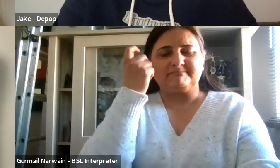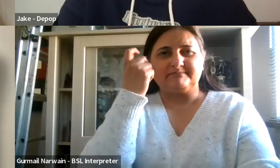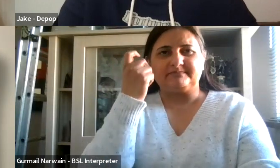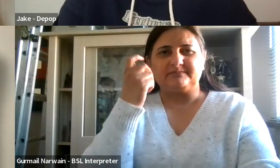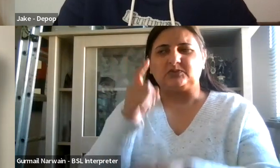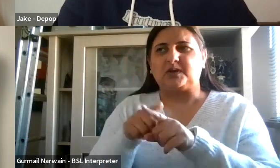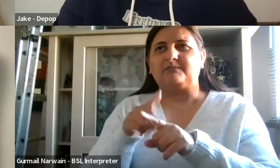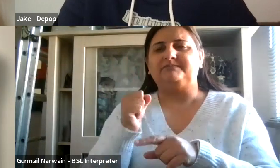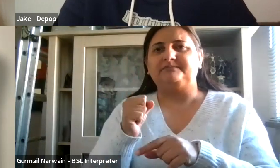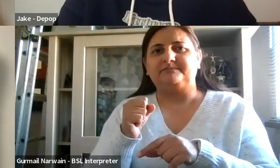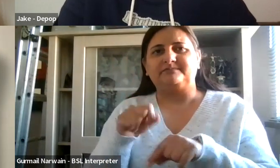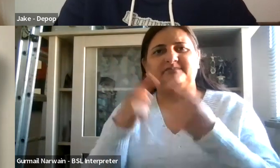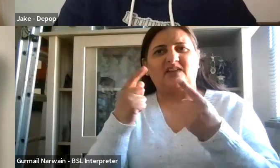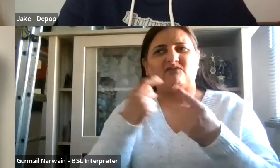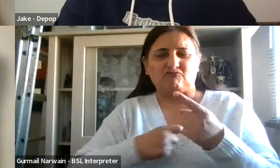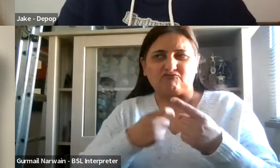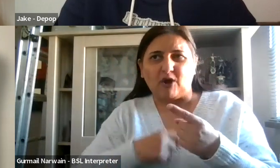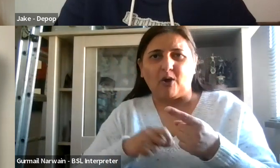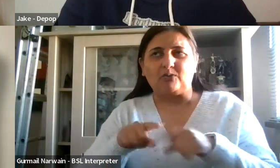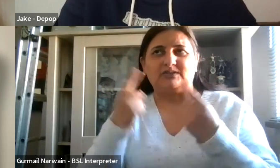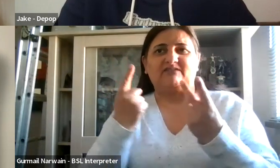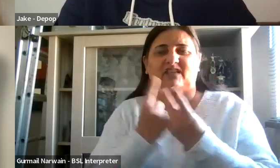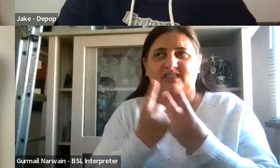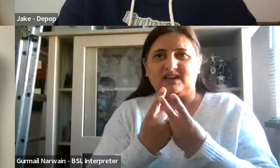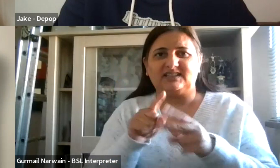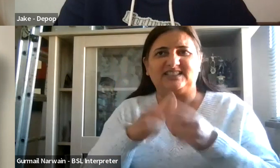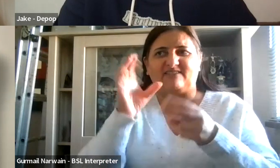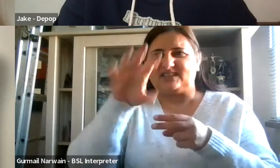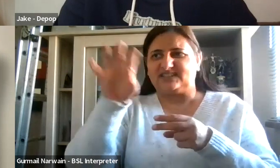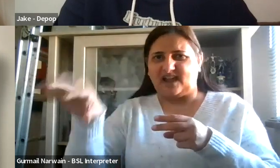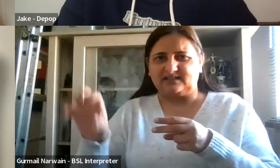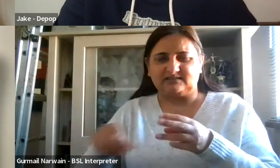different types of roles in the different things and the different sections you've got in. I was thinking we have been talking about different roles and different things and sectors you have in.